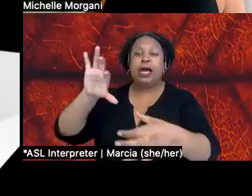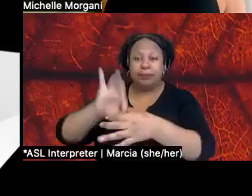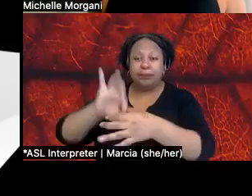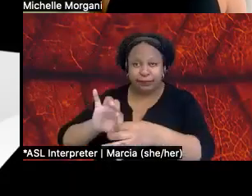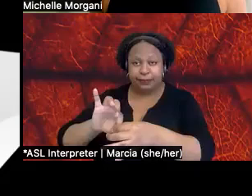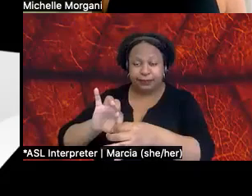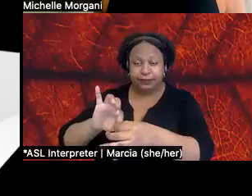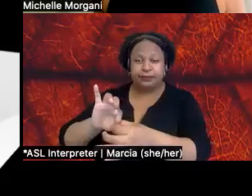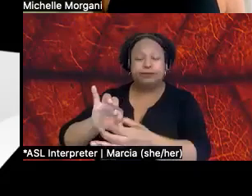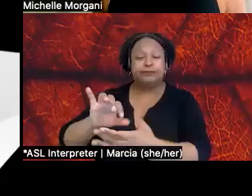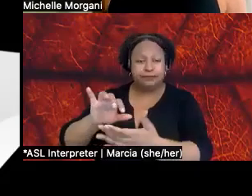Next slide.